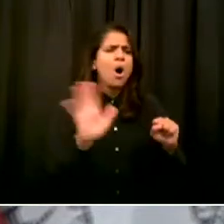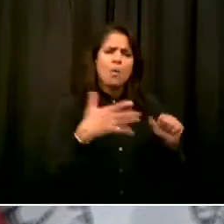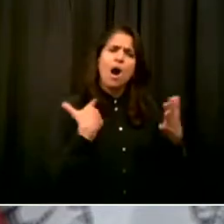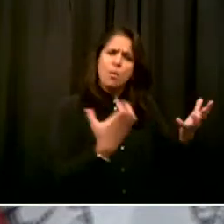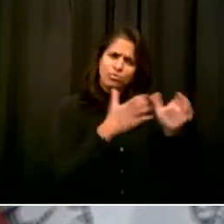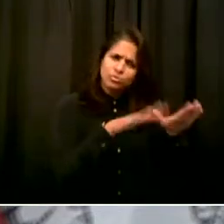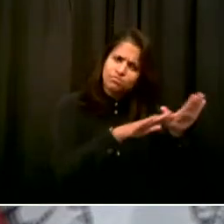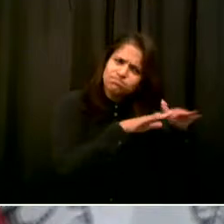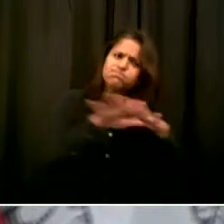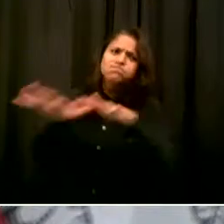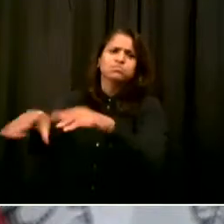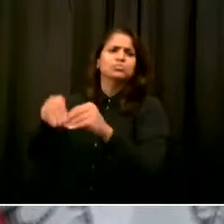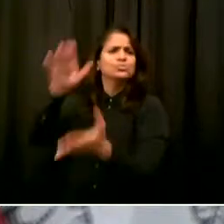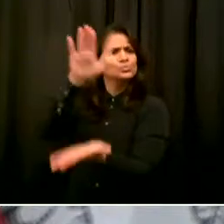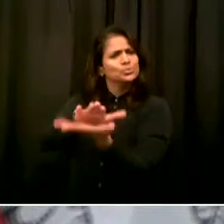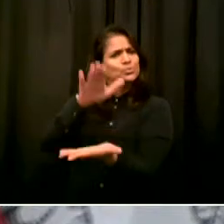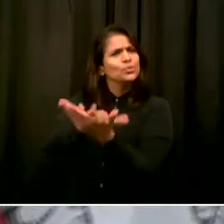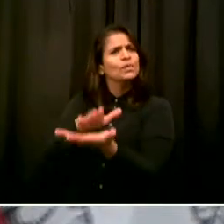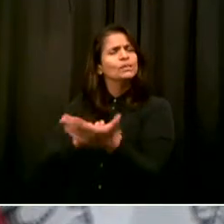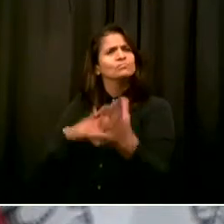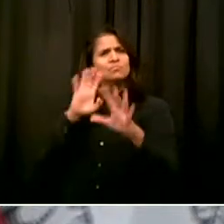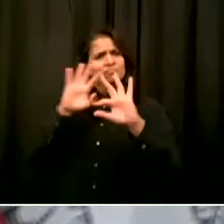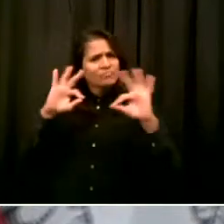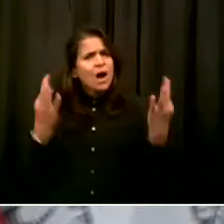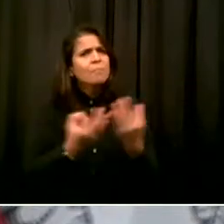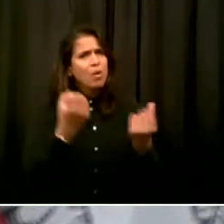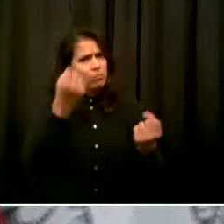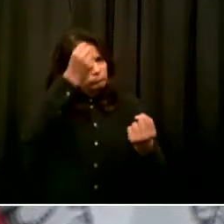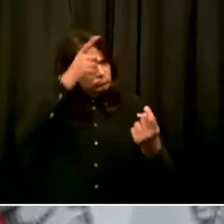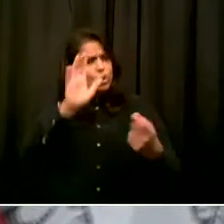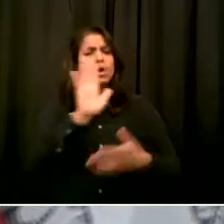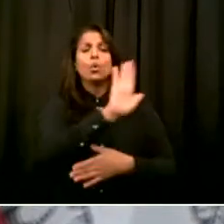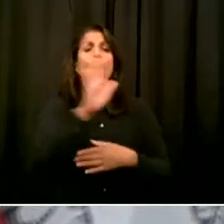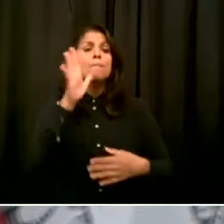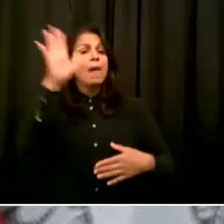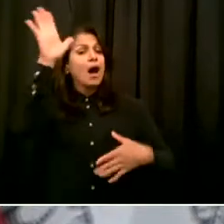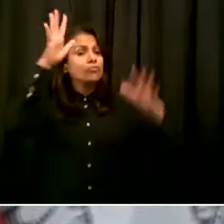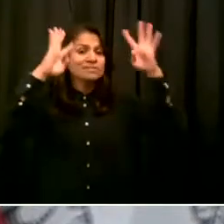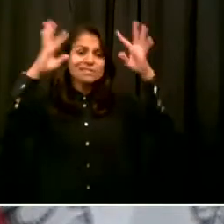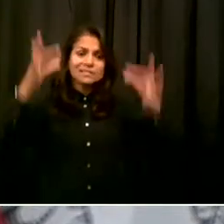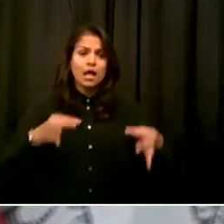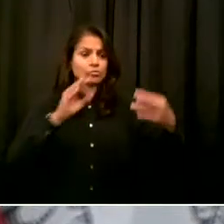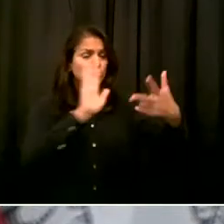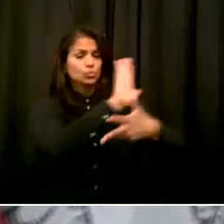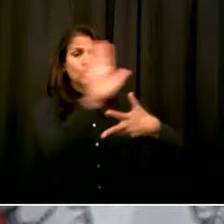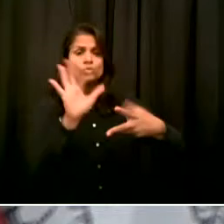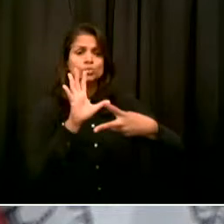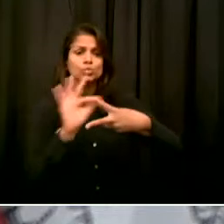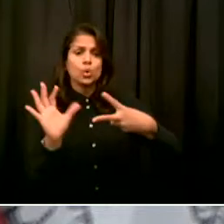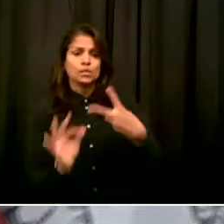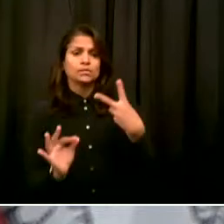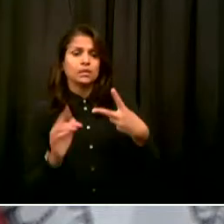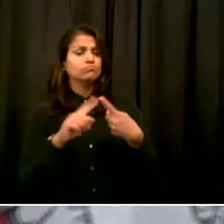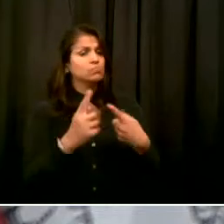THIS IS IMPORTANT. EVERY FAMILY HAS AN OPPORTUNITY